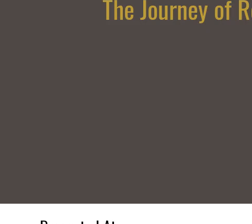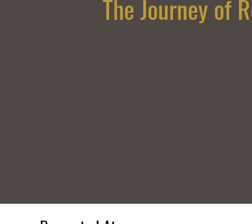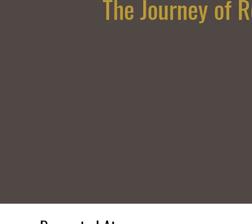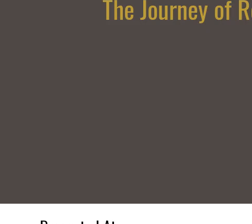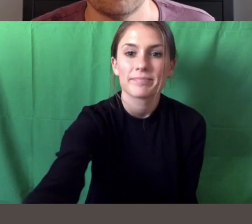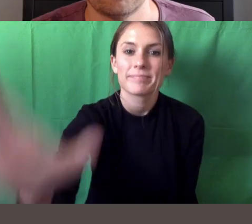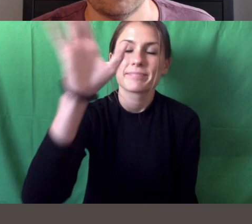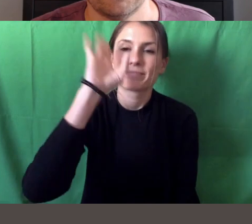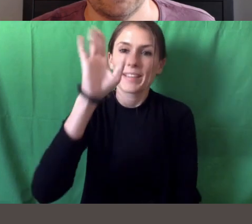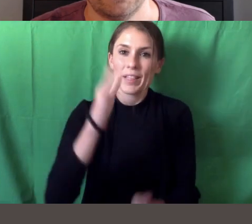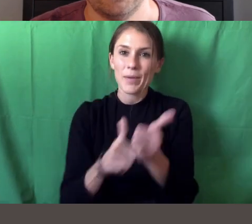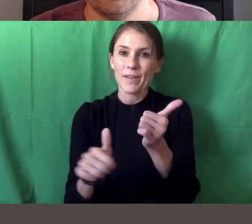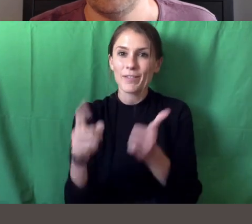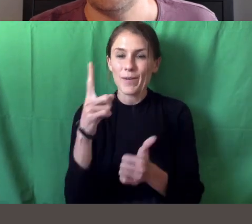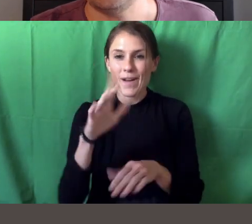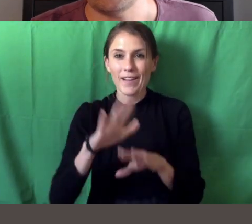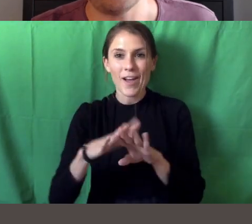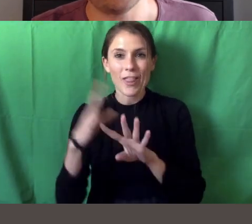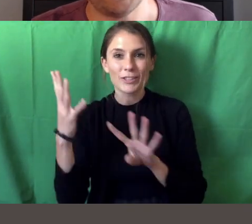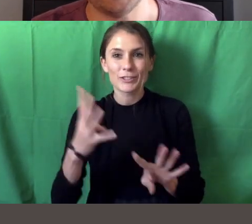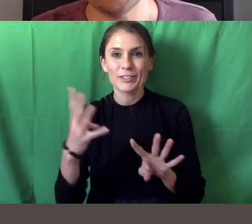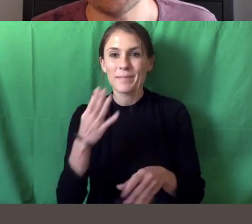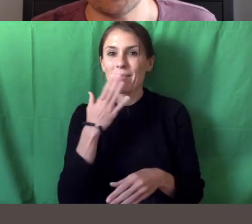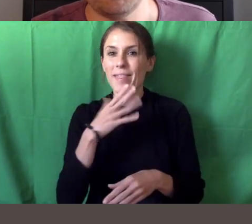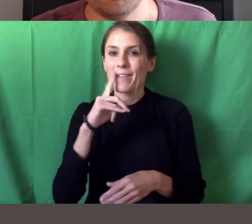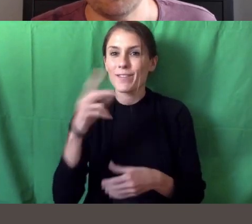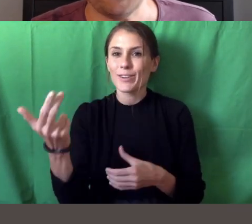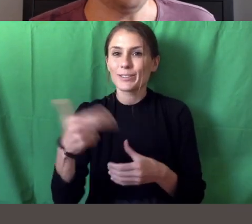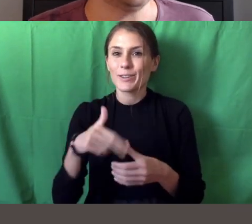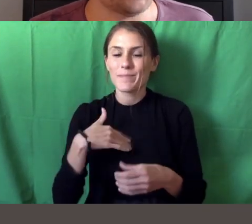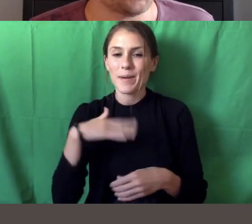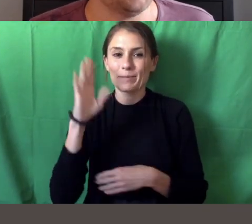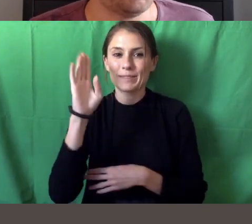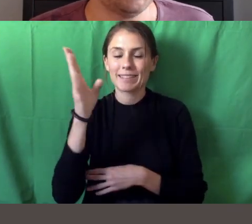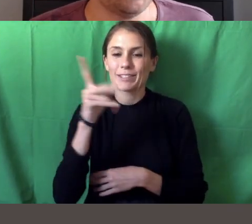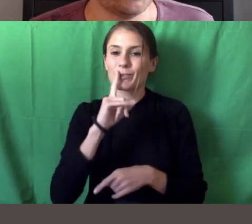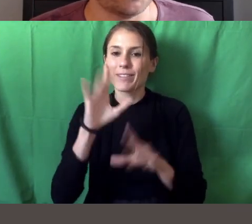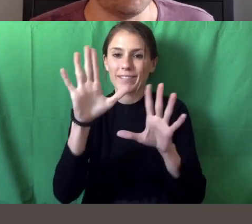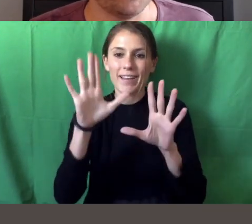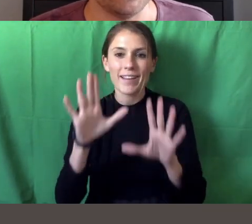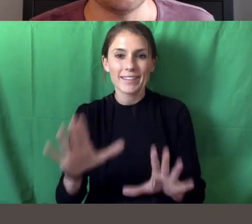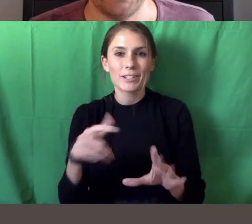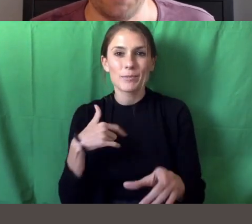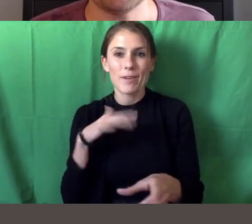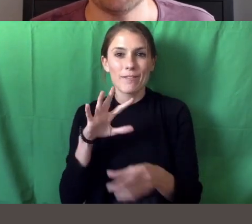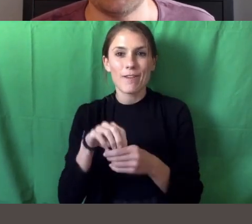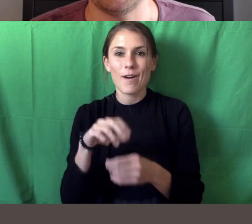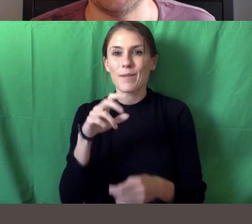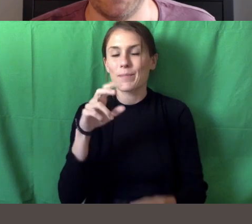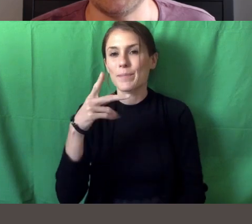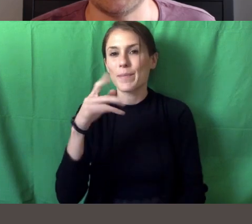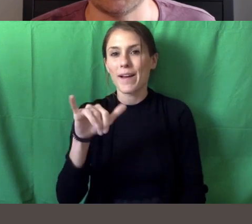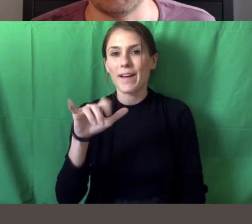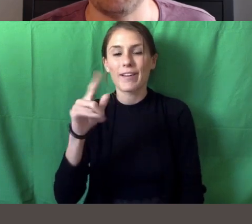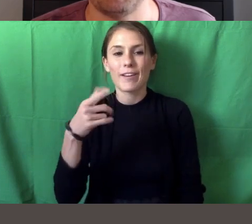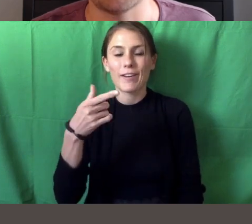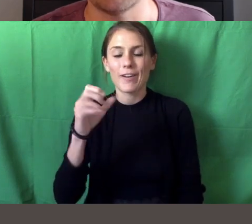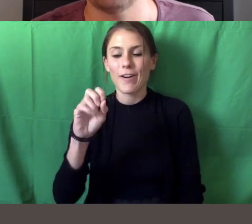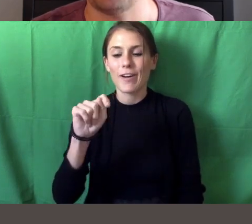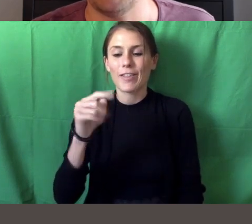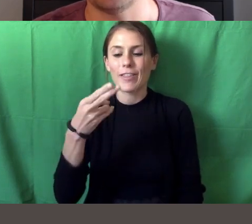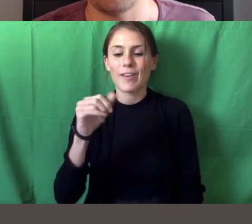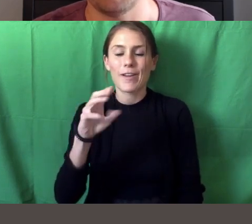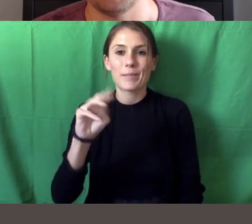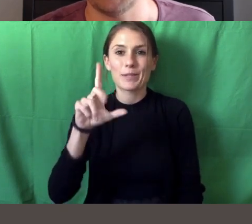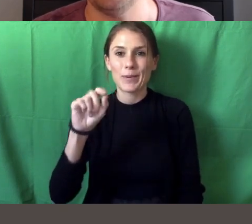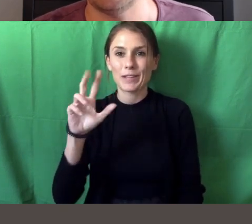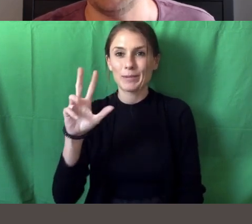Hello everybody on stream. Thanks for joining my talk. It's absolutely fantastic to be